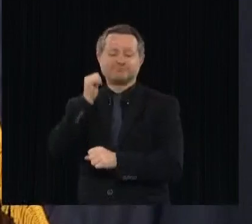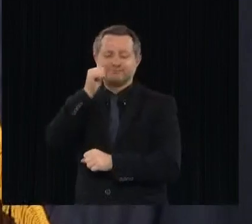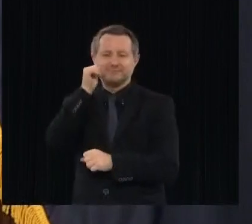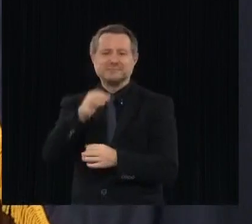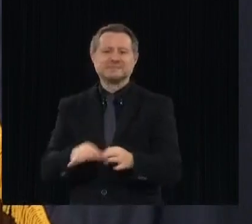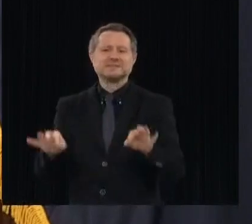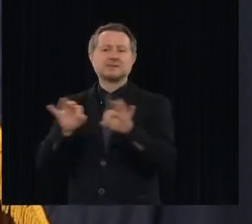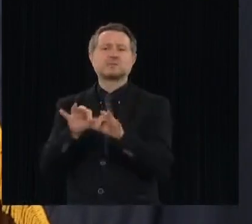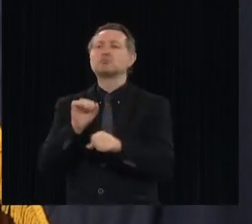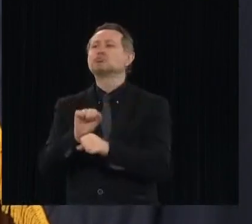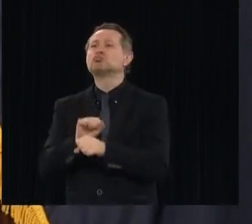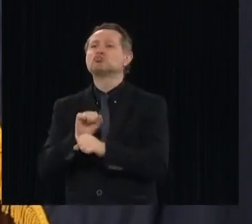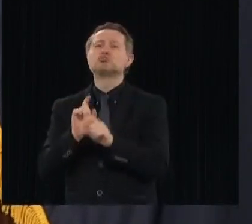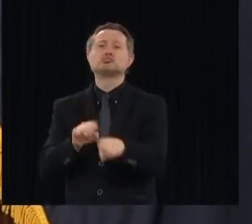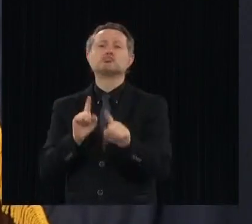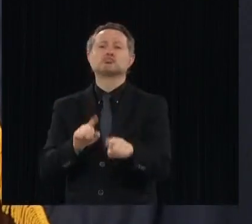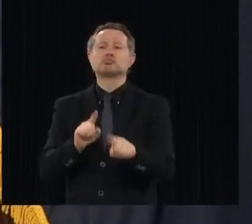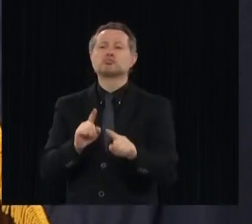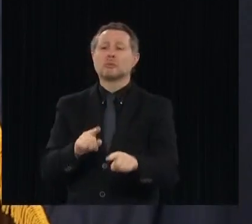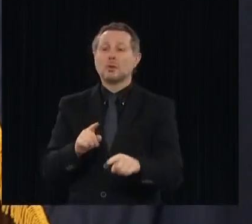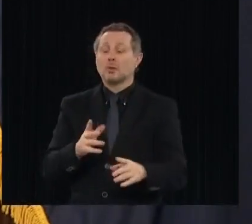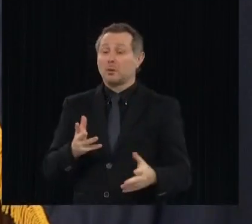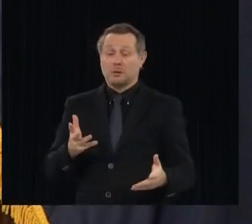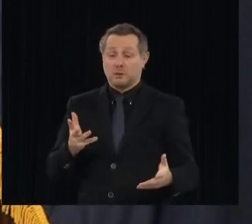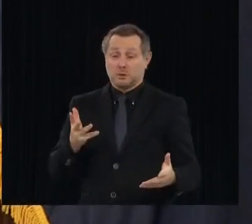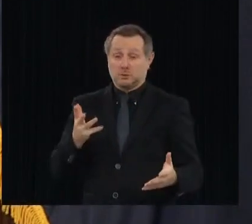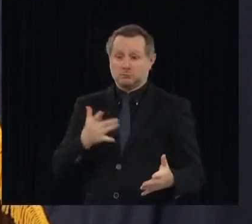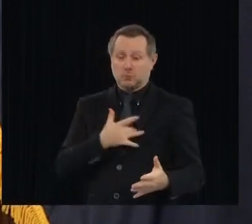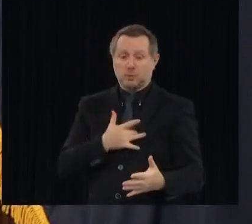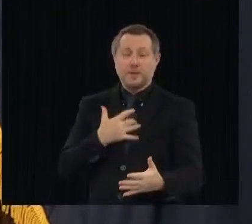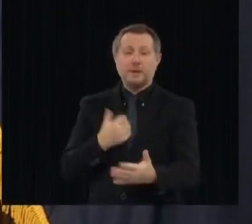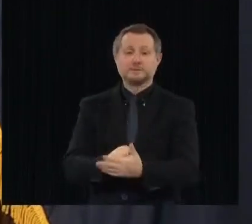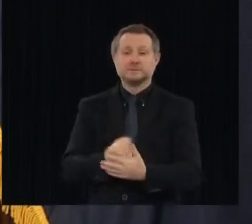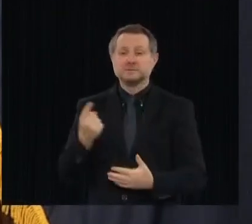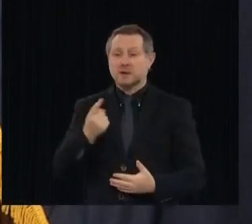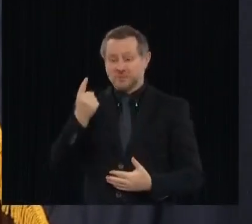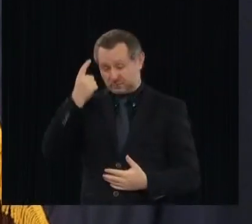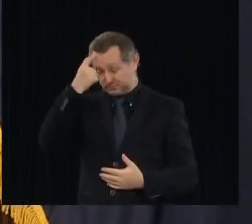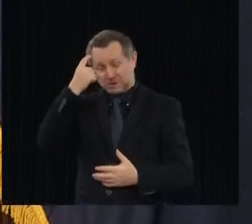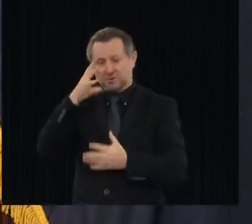AND GOT THIS VIRUS BECAUSE HE